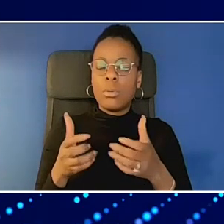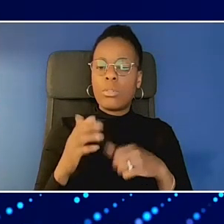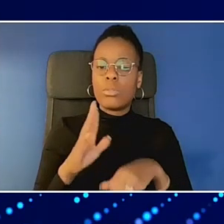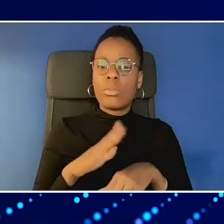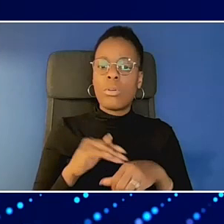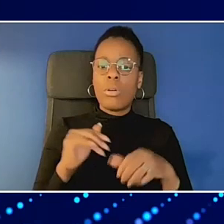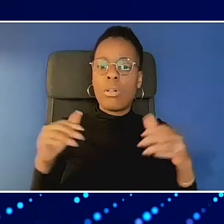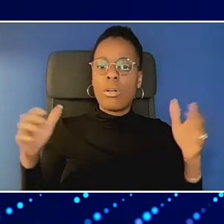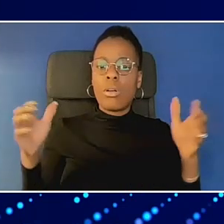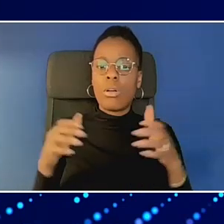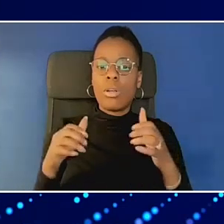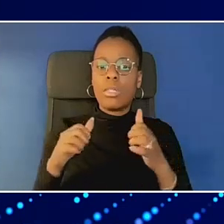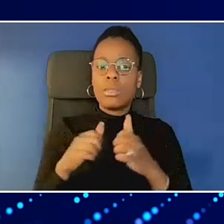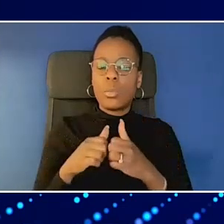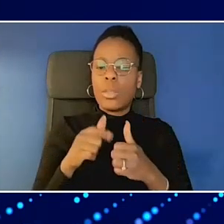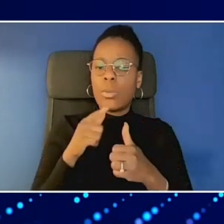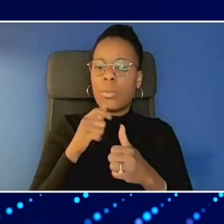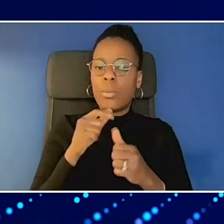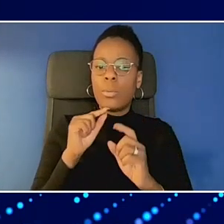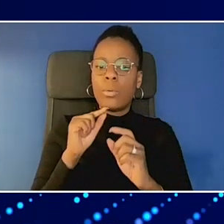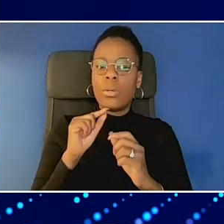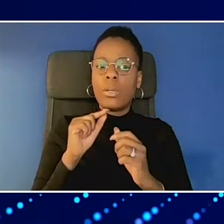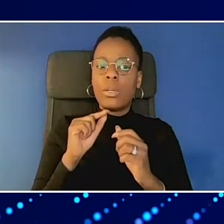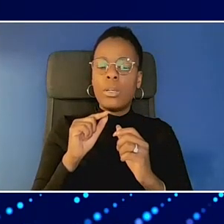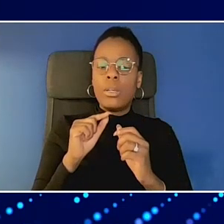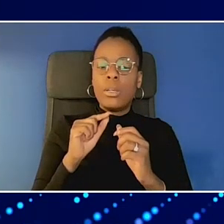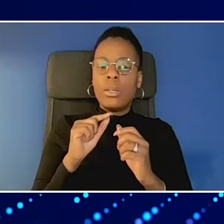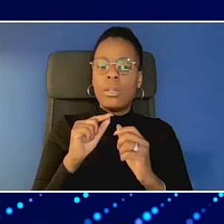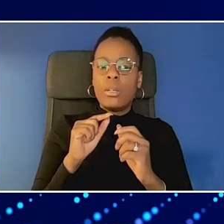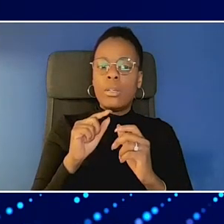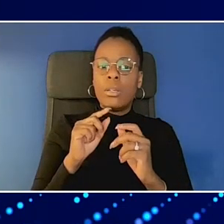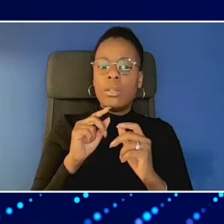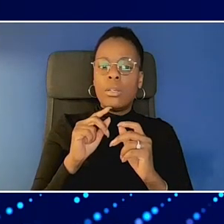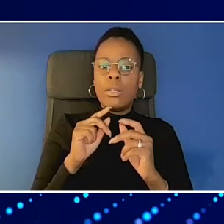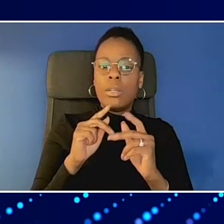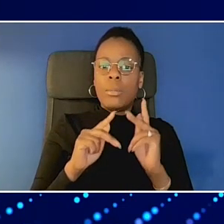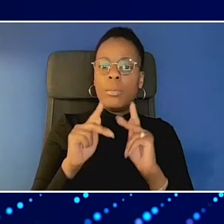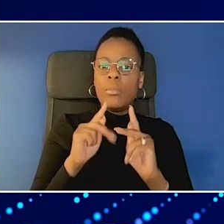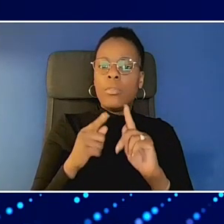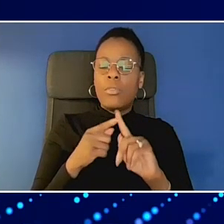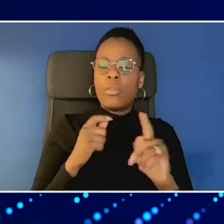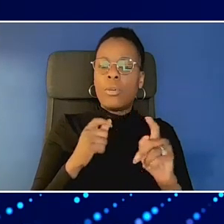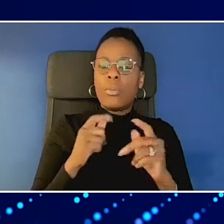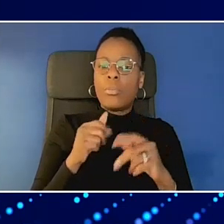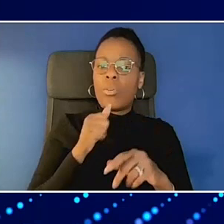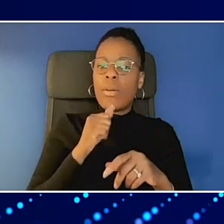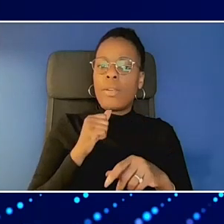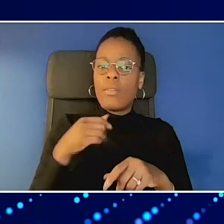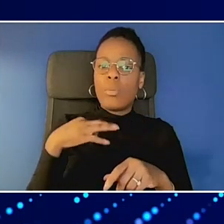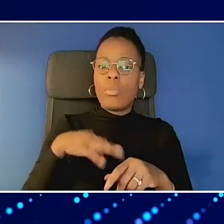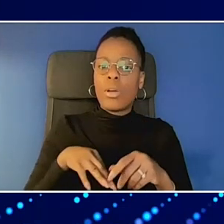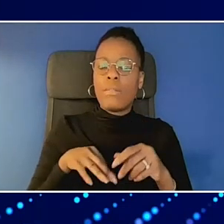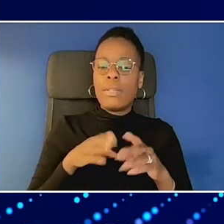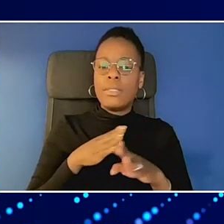with the following individuals from the private not-for-profit sector, Erika Linden